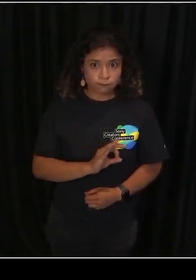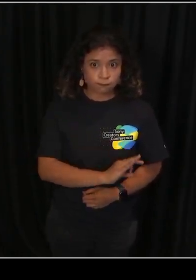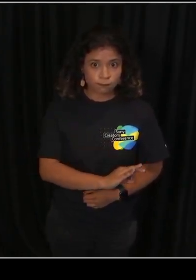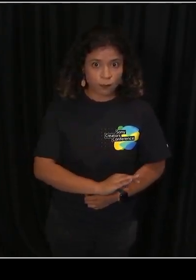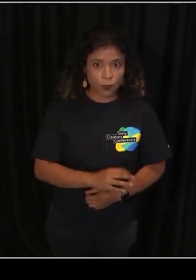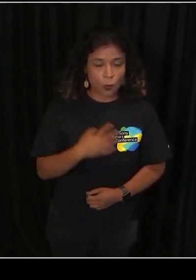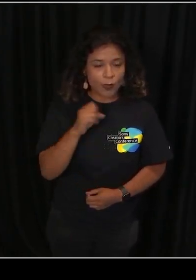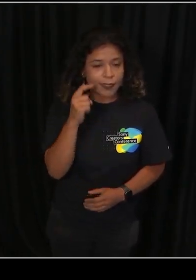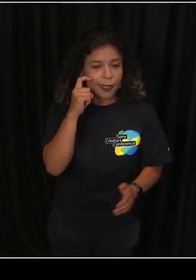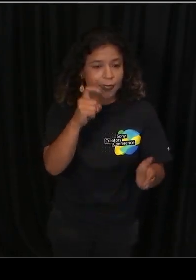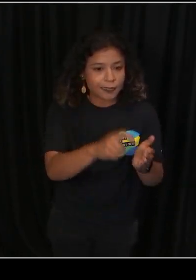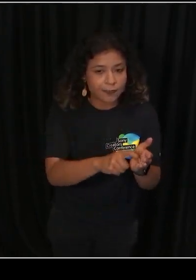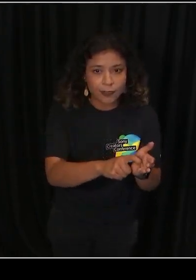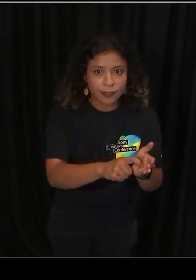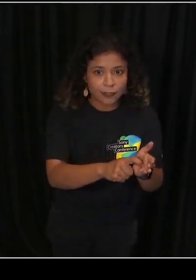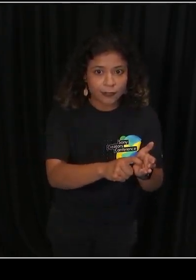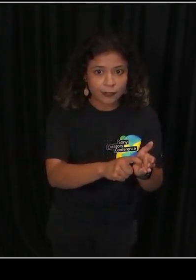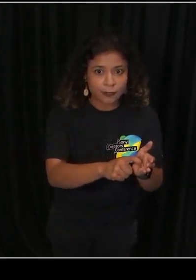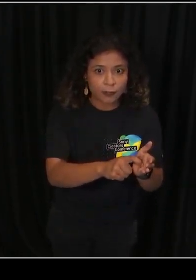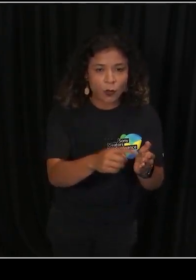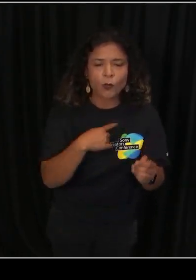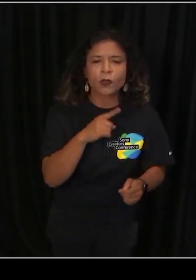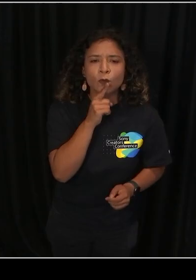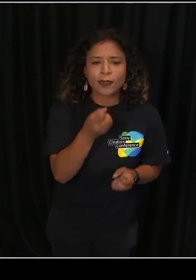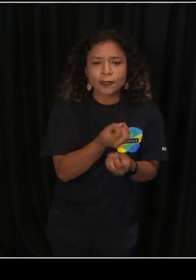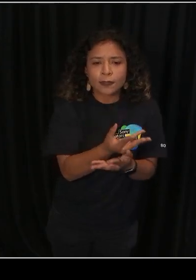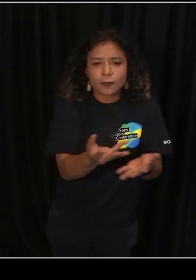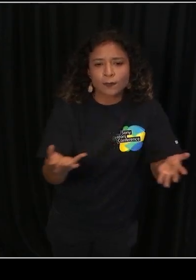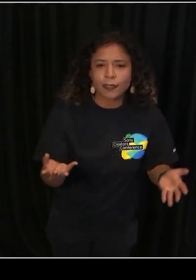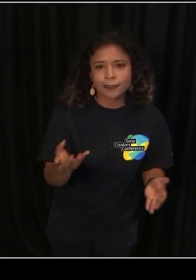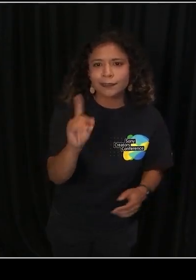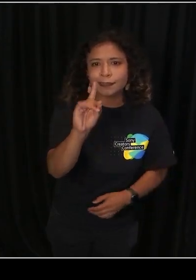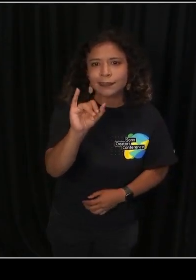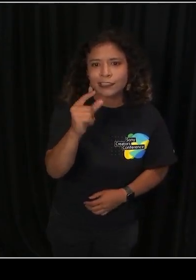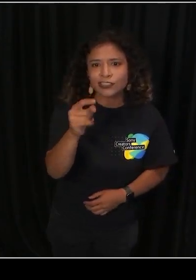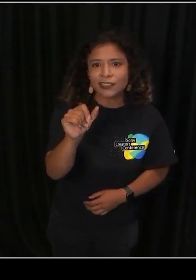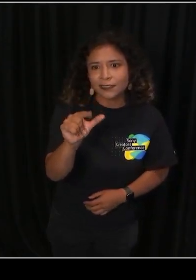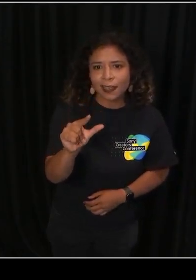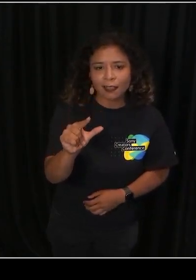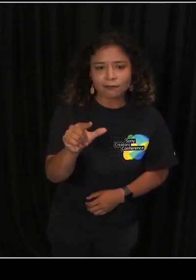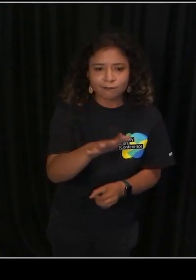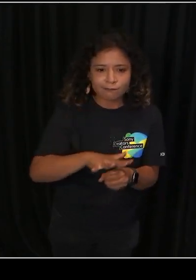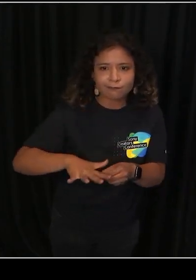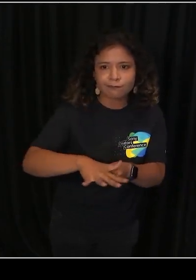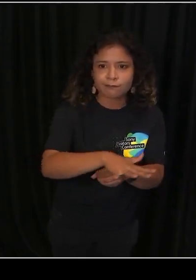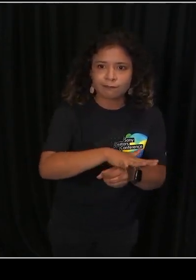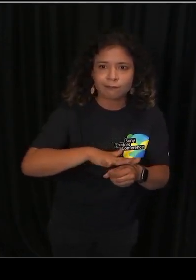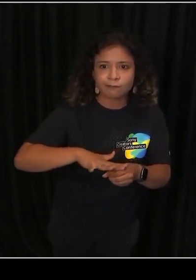I mean we are providing digital store, the digital Manchester City store in front of the virtual stadium.